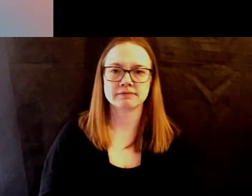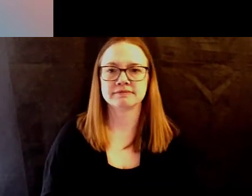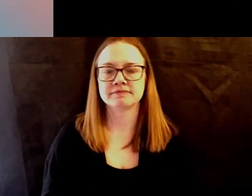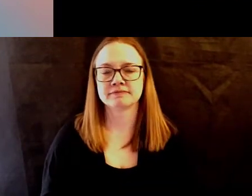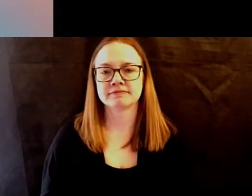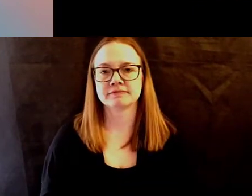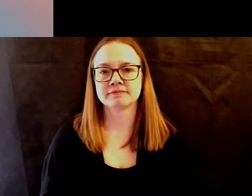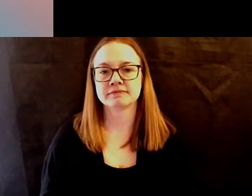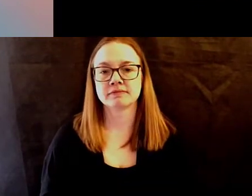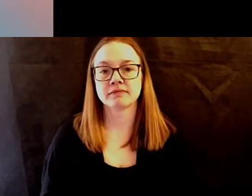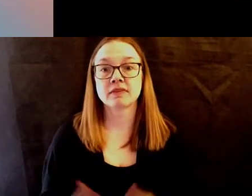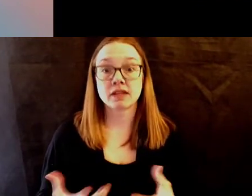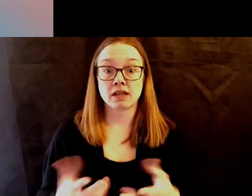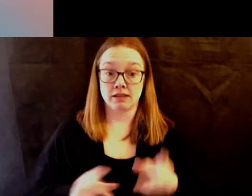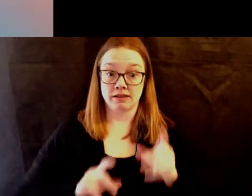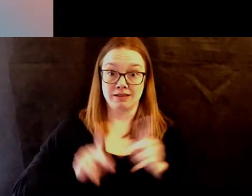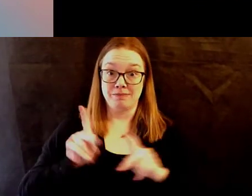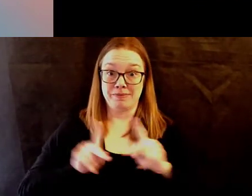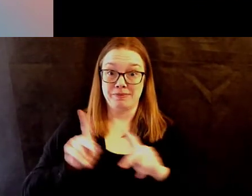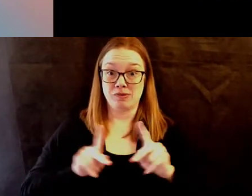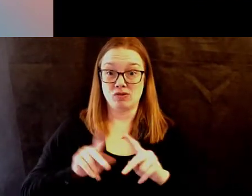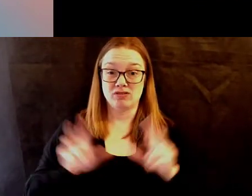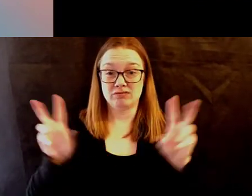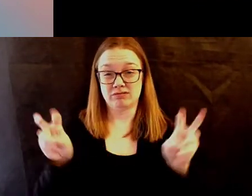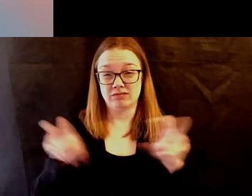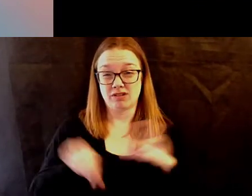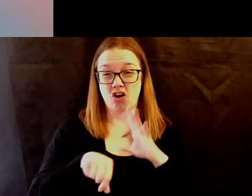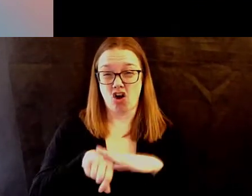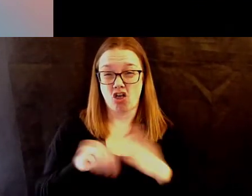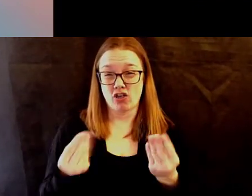That on the ground perspective is so valuable, and it really is one of the strongest